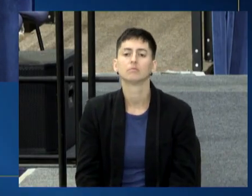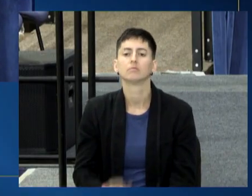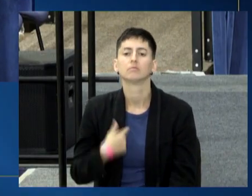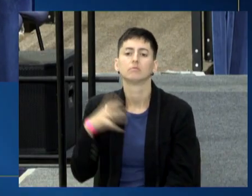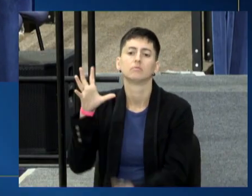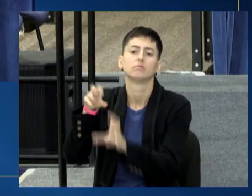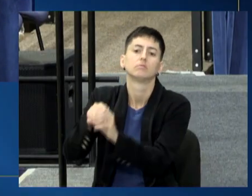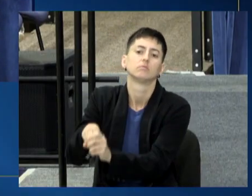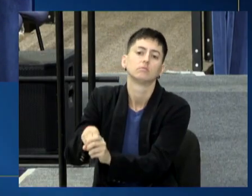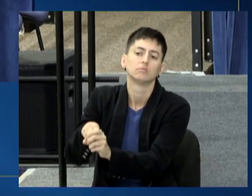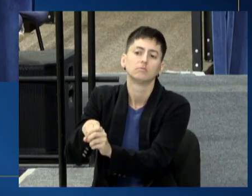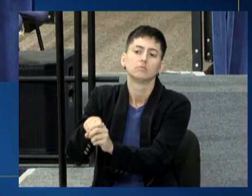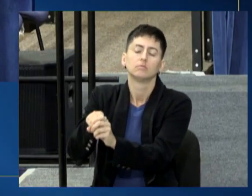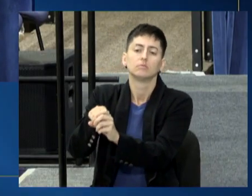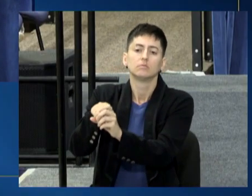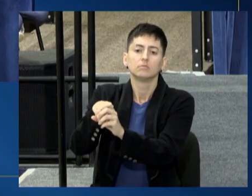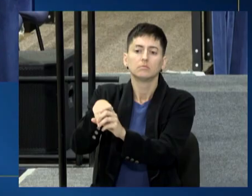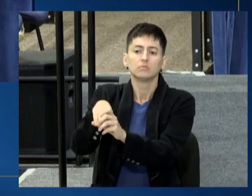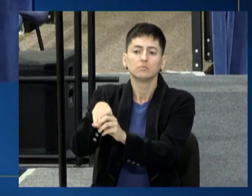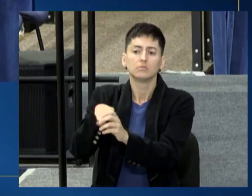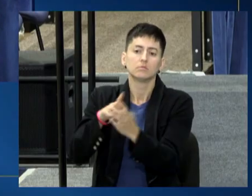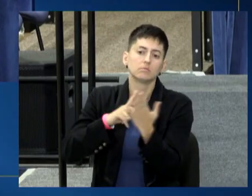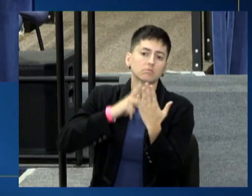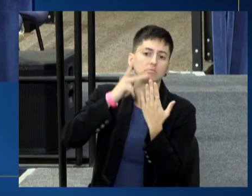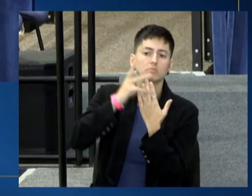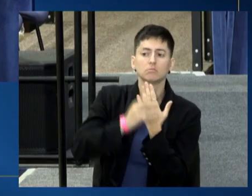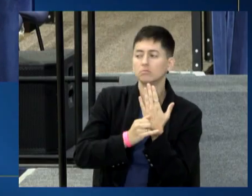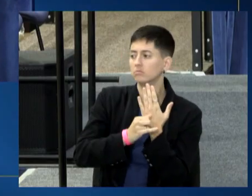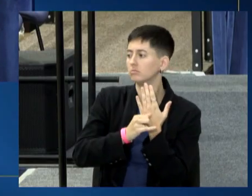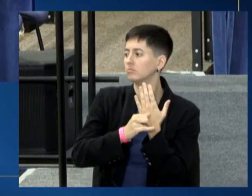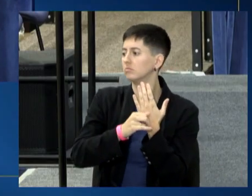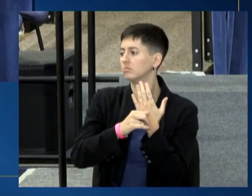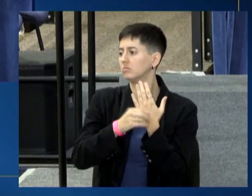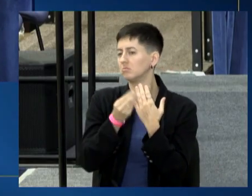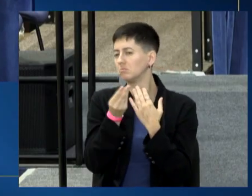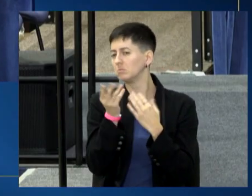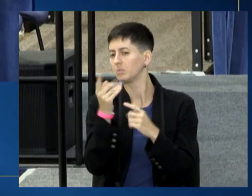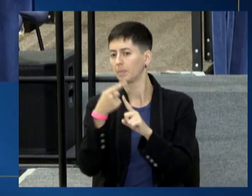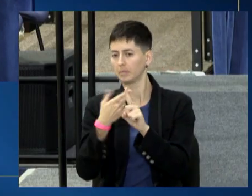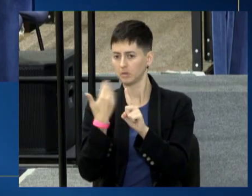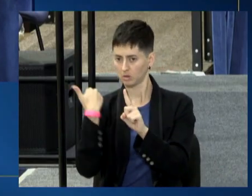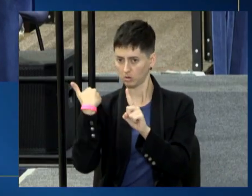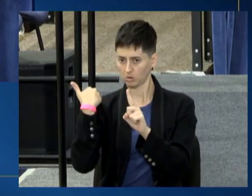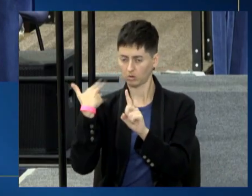a few months ago. It was started before I was involved at Moffitt.